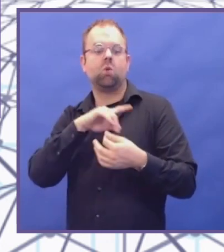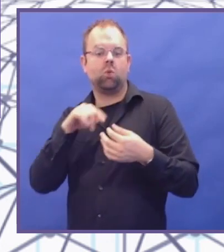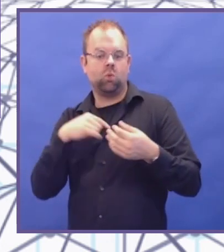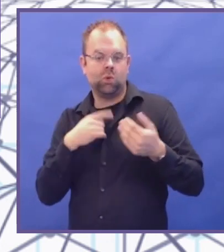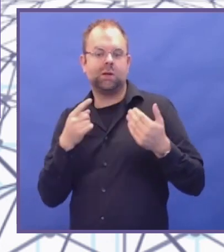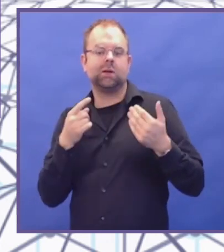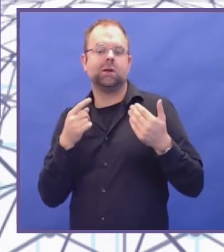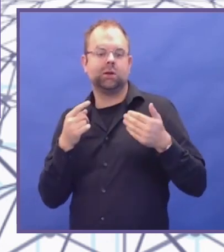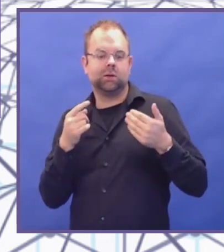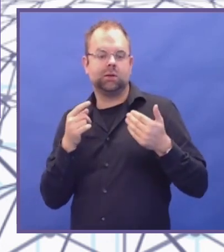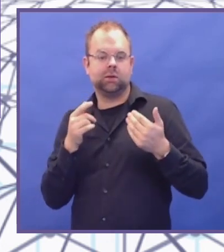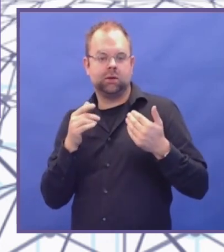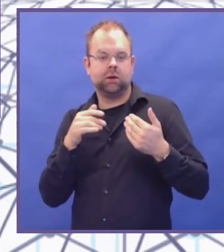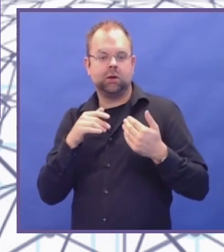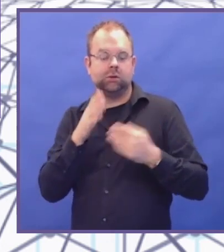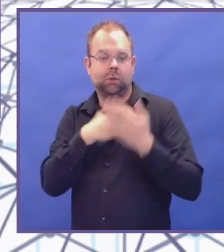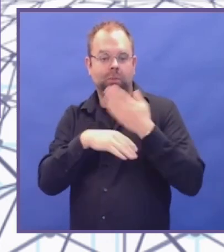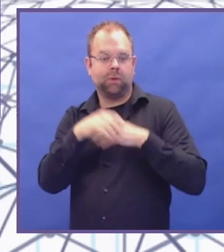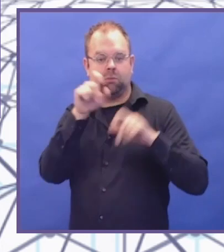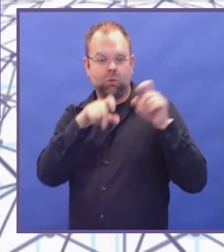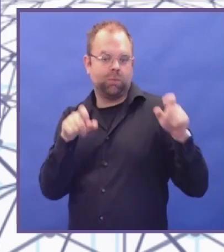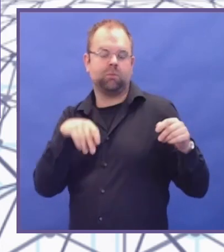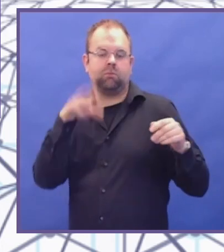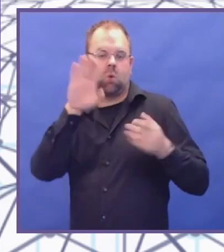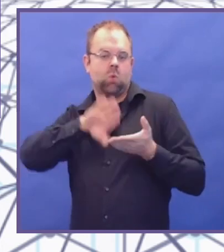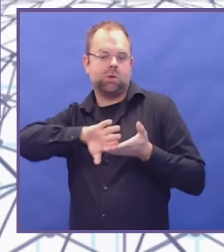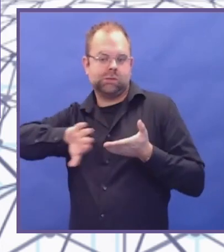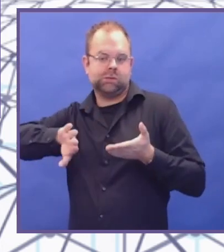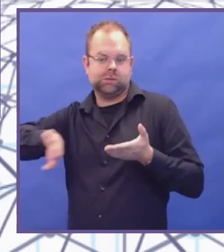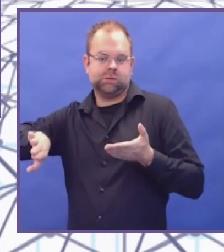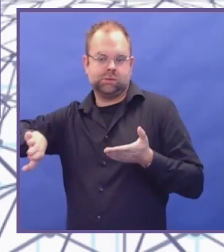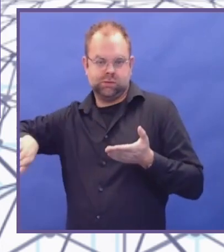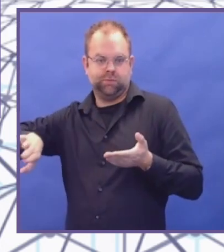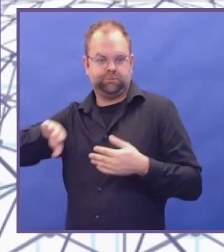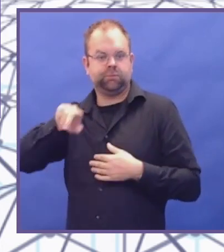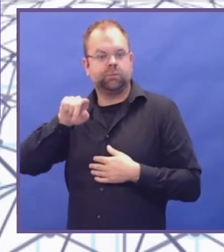this can look like including qualitative data collection like storytelling and interviews